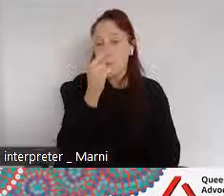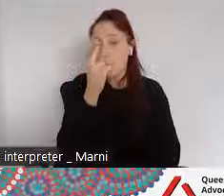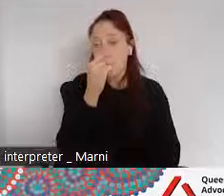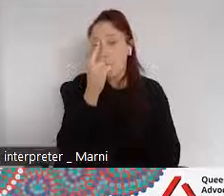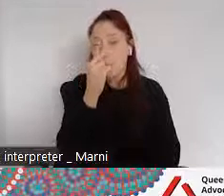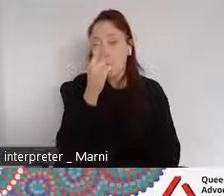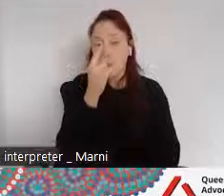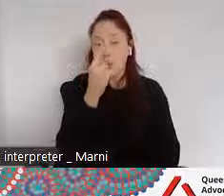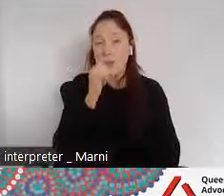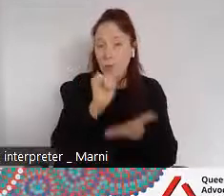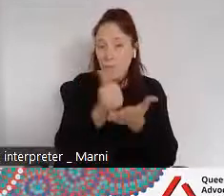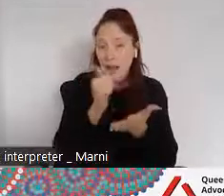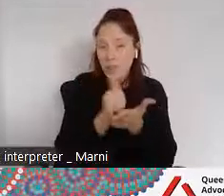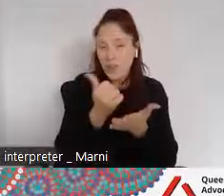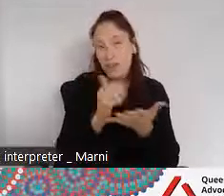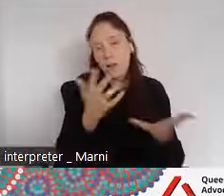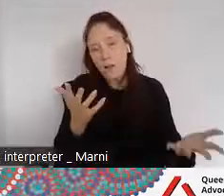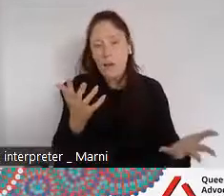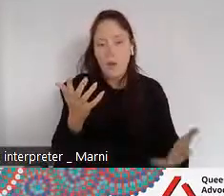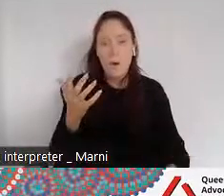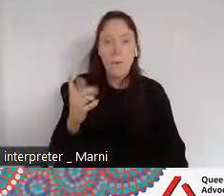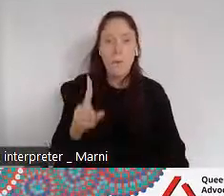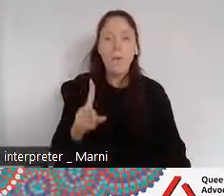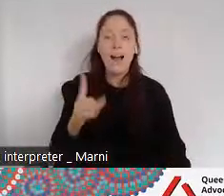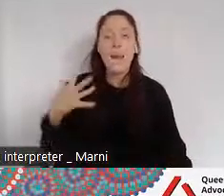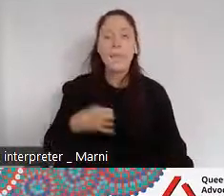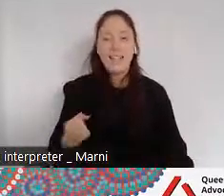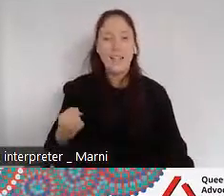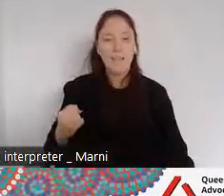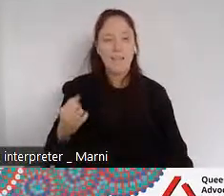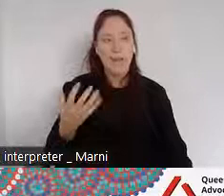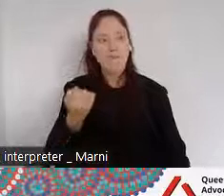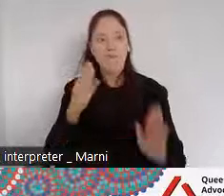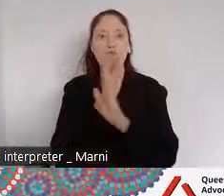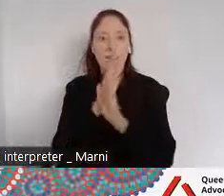without reasonable excuse, any information that might likely lead to the identity of the relevant